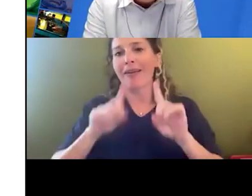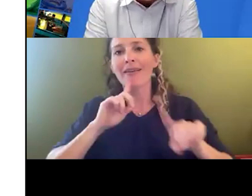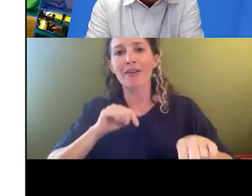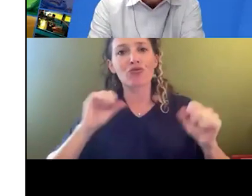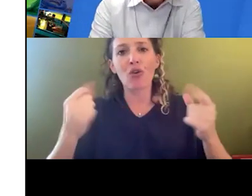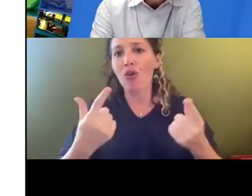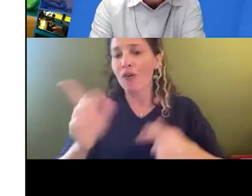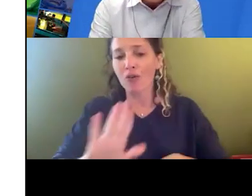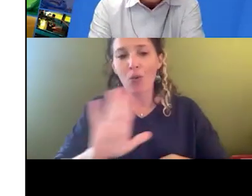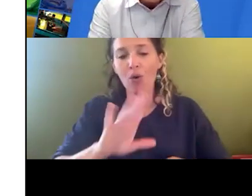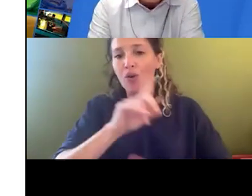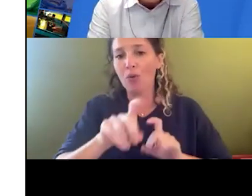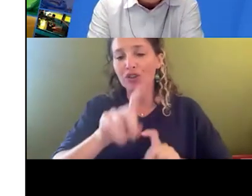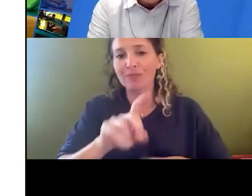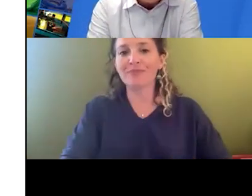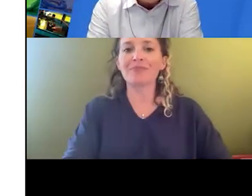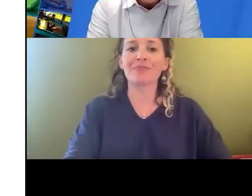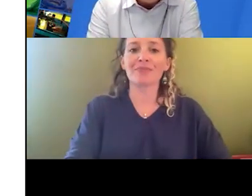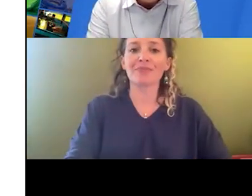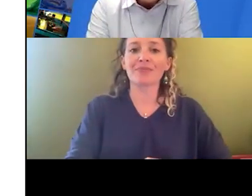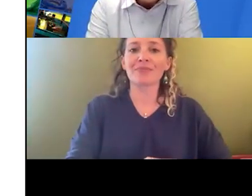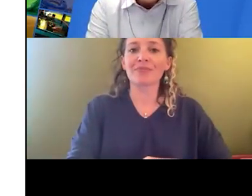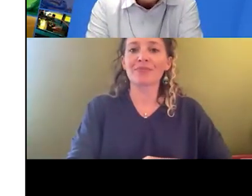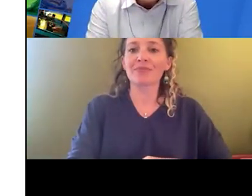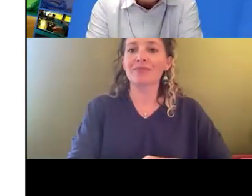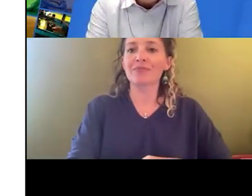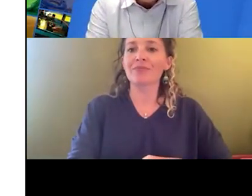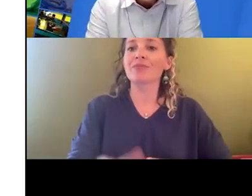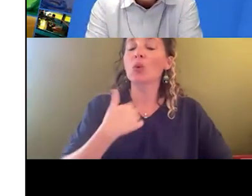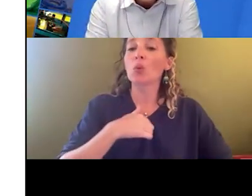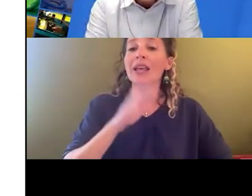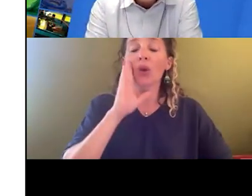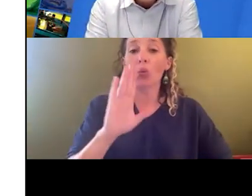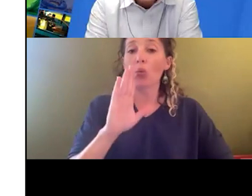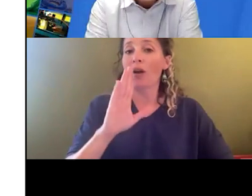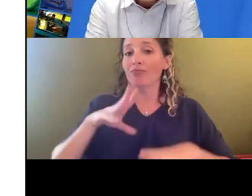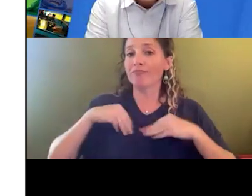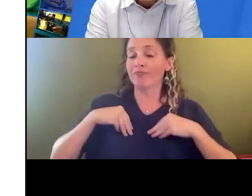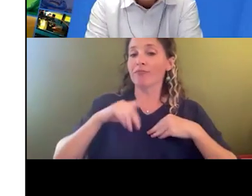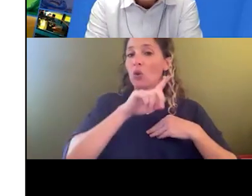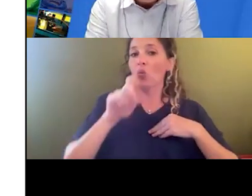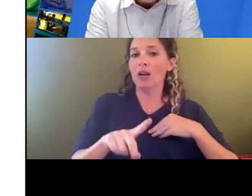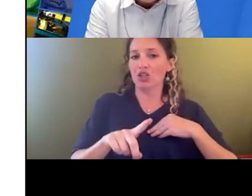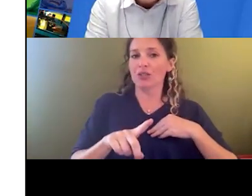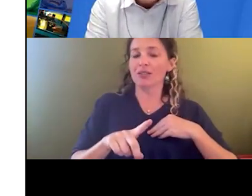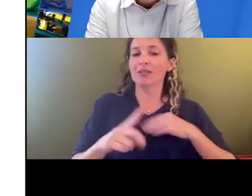I also want to emphasize that we will be taking question related to today's topic.